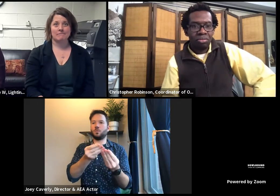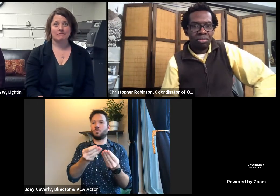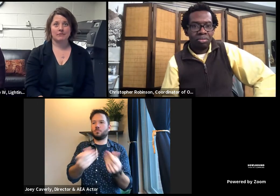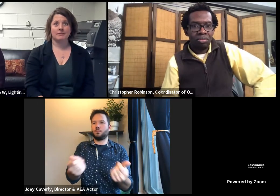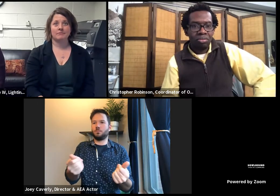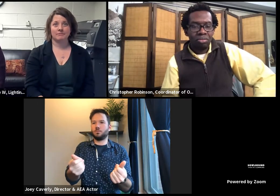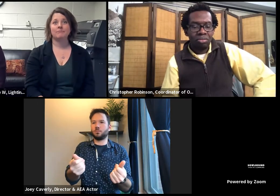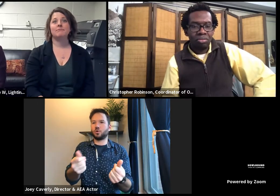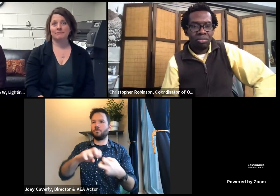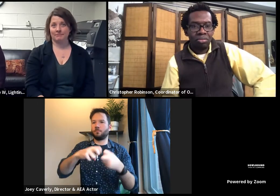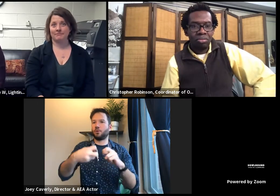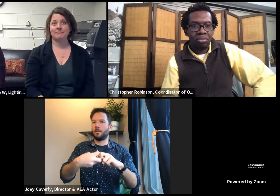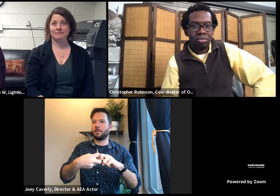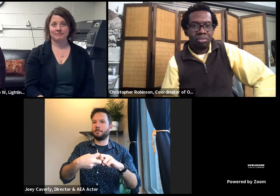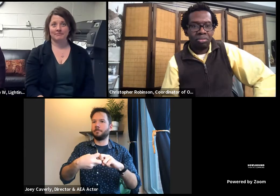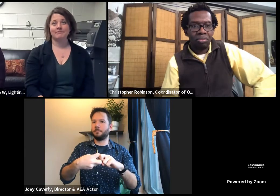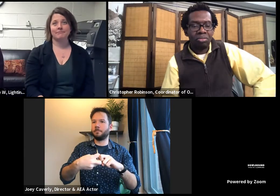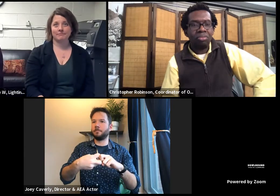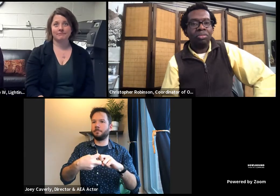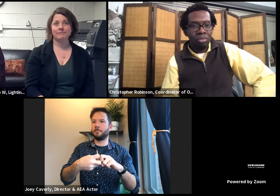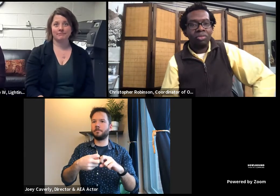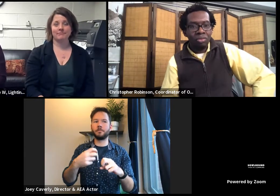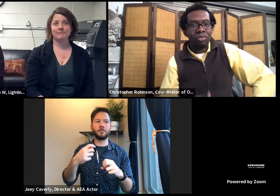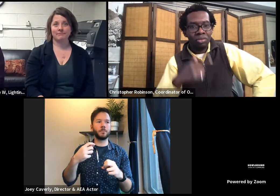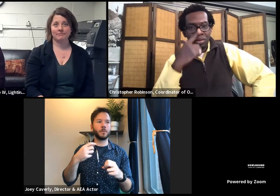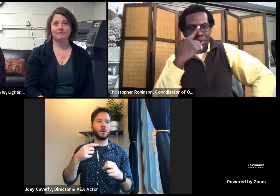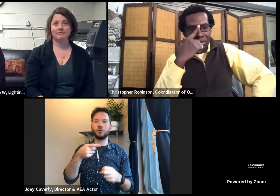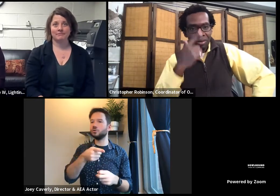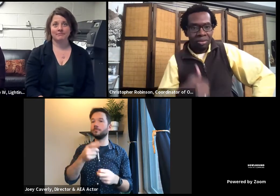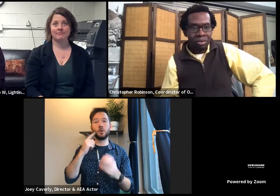and is always willing to be proactive about problem-solving.